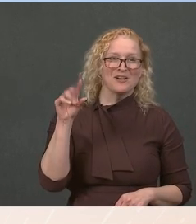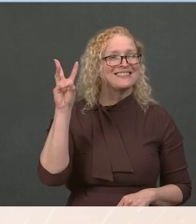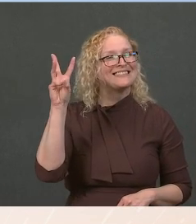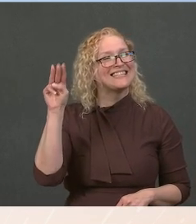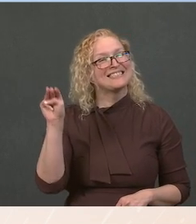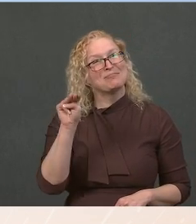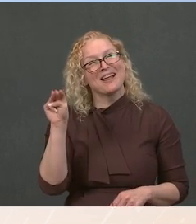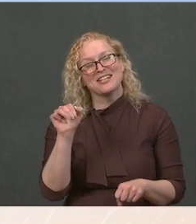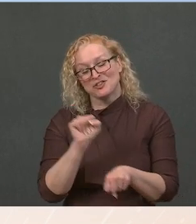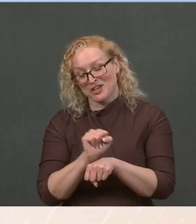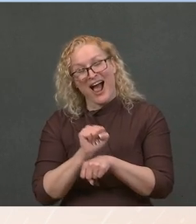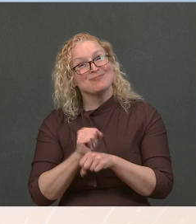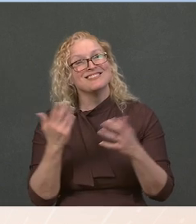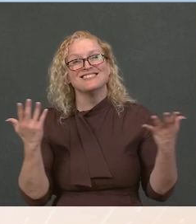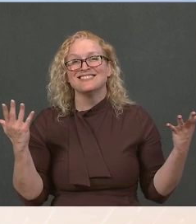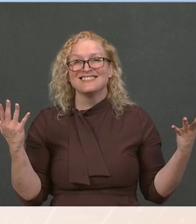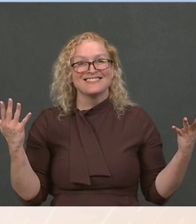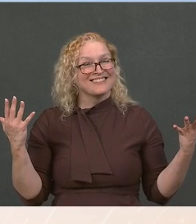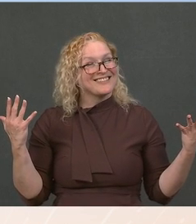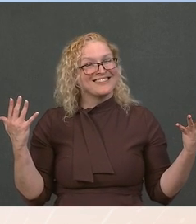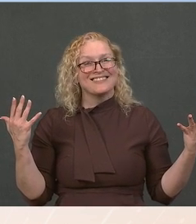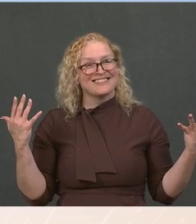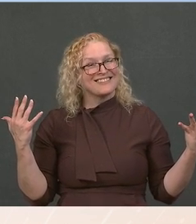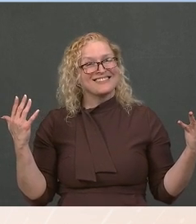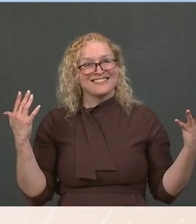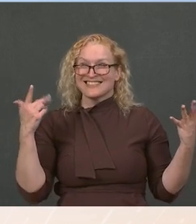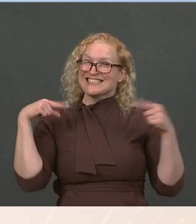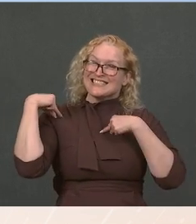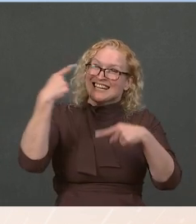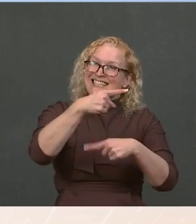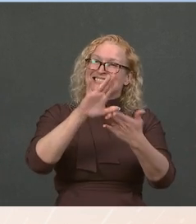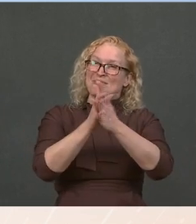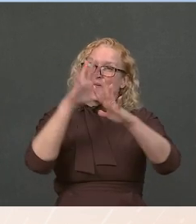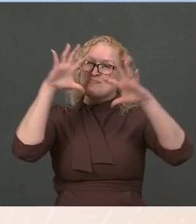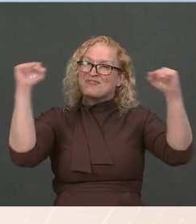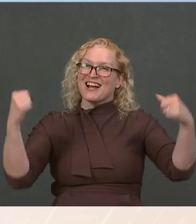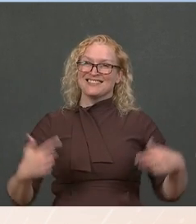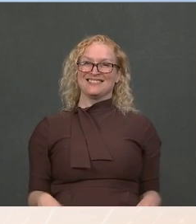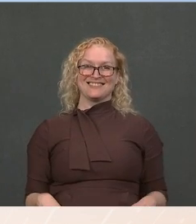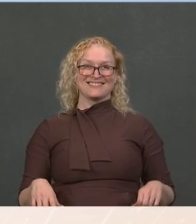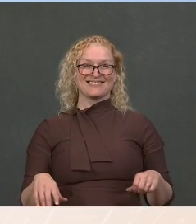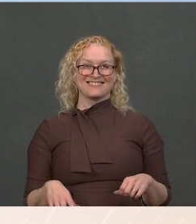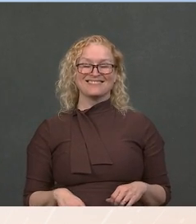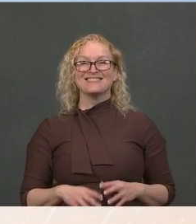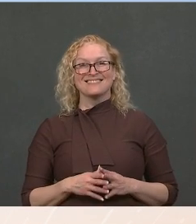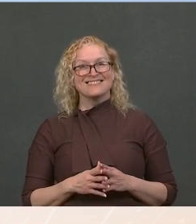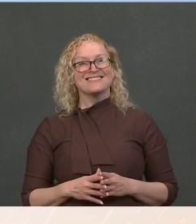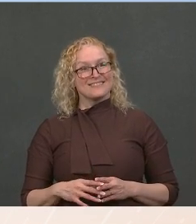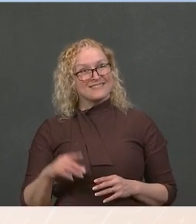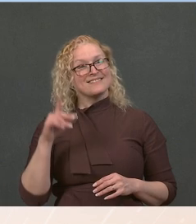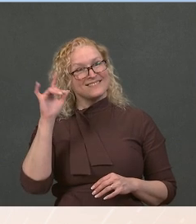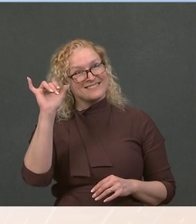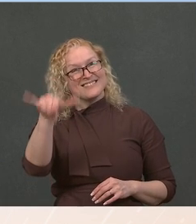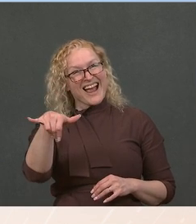And that's -- a lot is because of the President's leadership. It's -- a lot is because of the American Rescue Plan and getting those shots in arms.